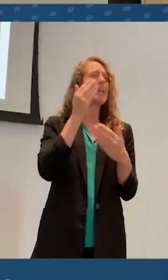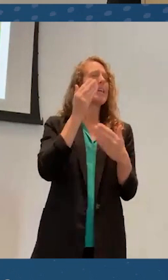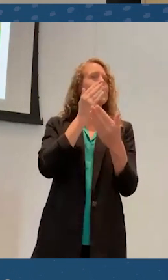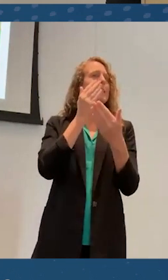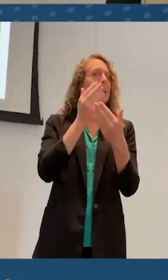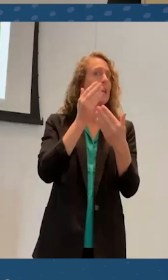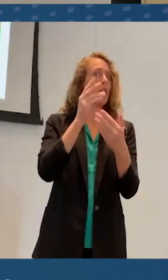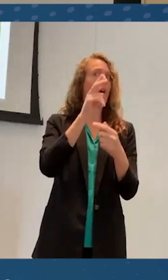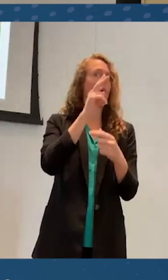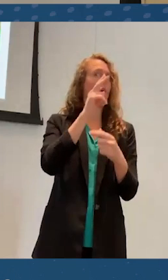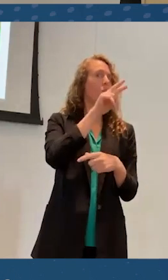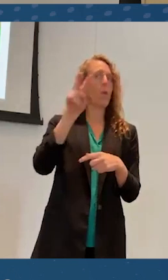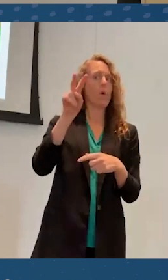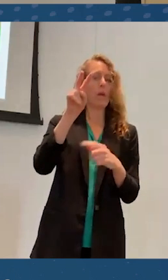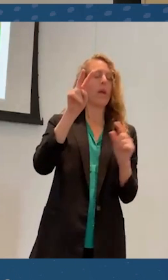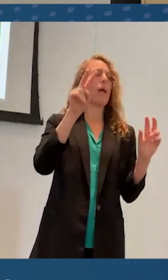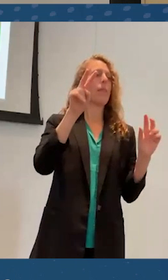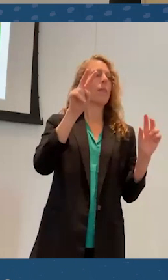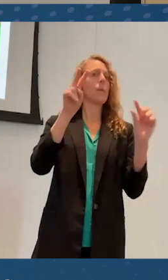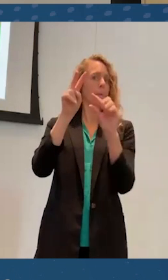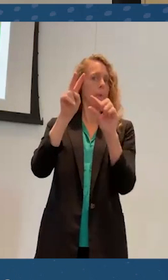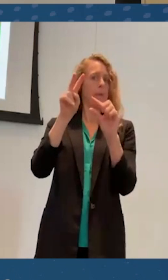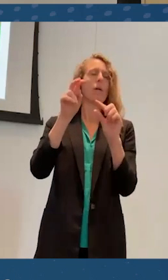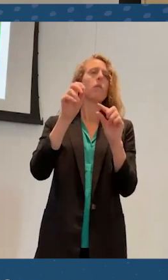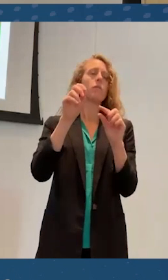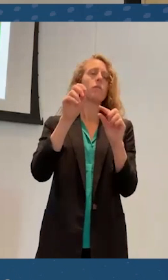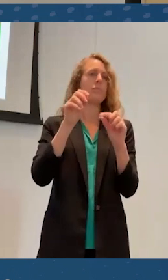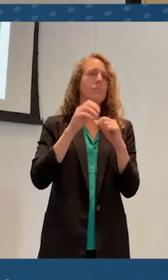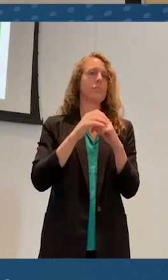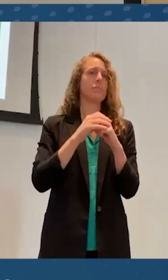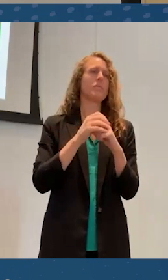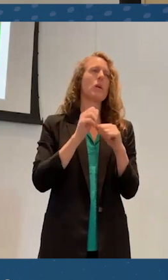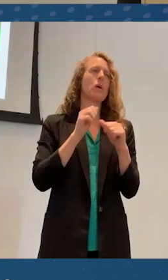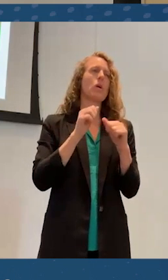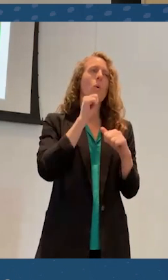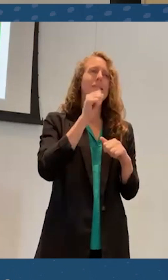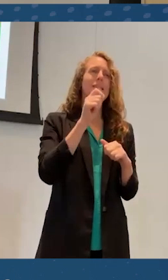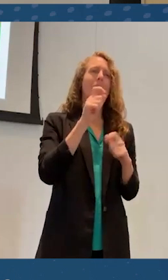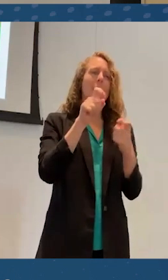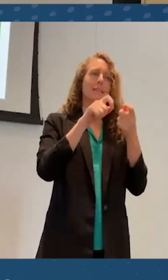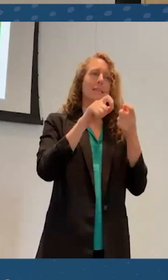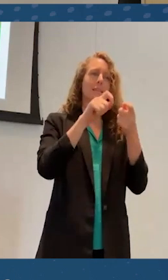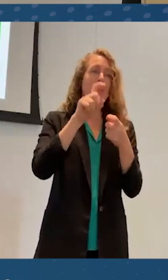Though not strictly necessary, these changes help us direct the user to look toward